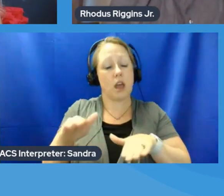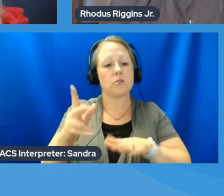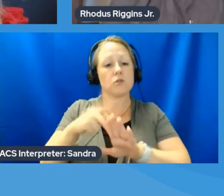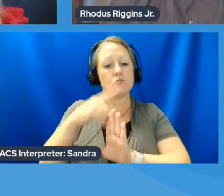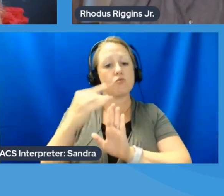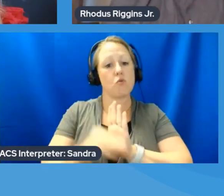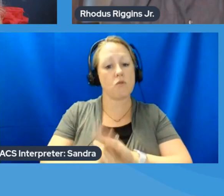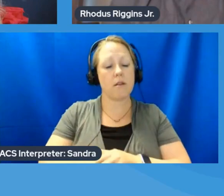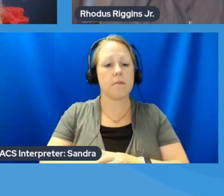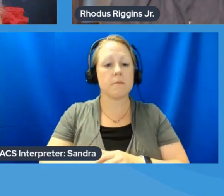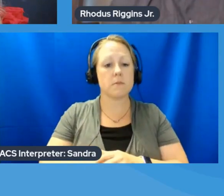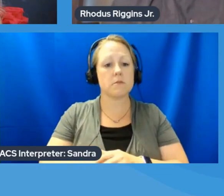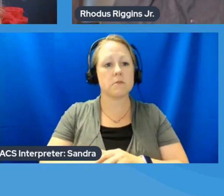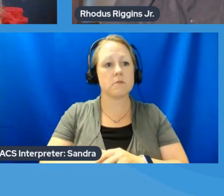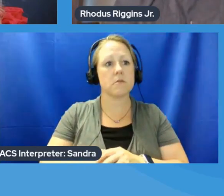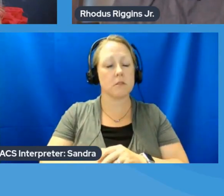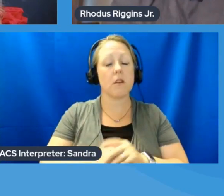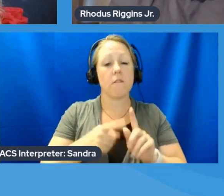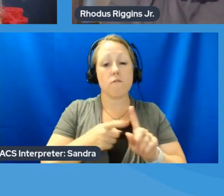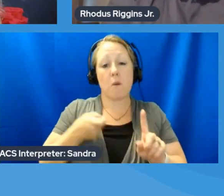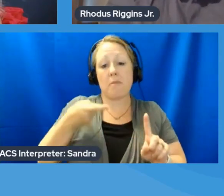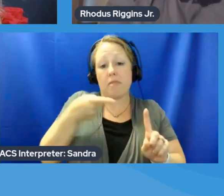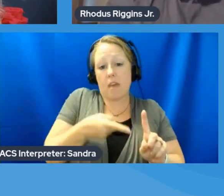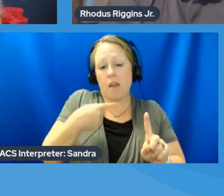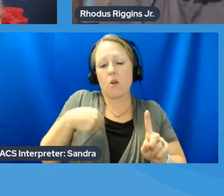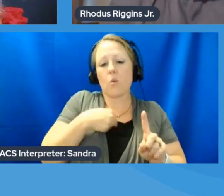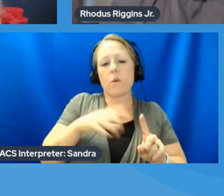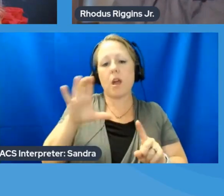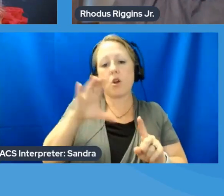we are co-creating with the practitioners to know